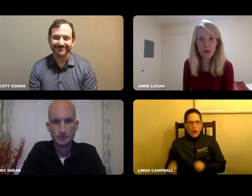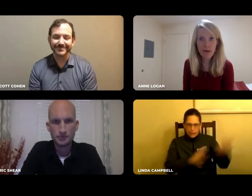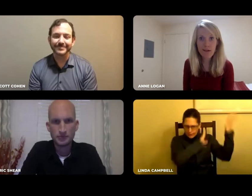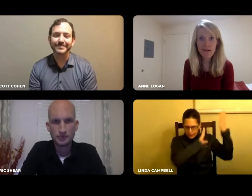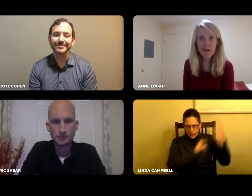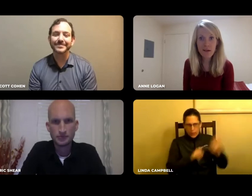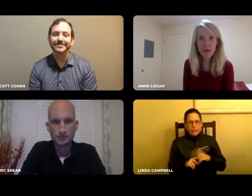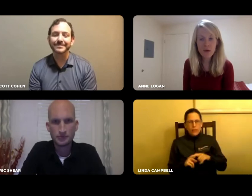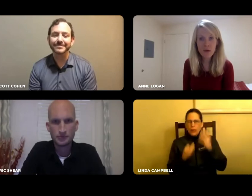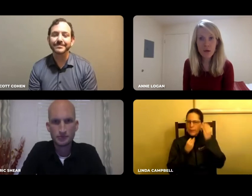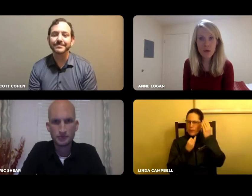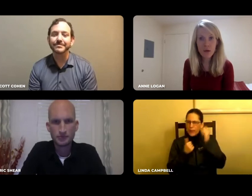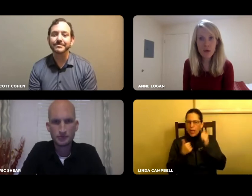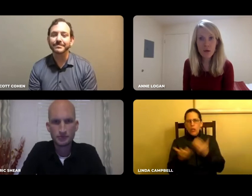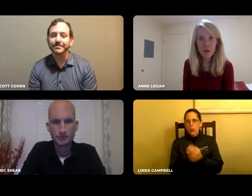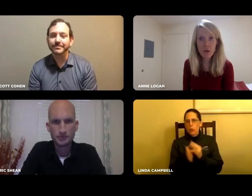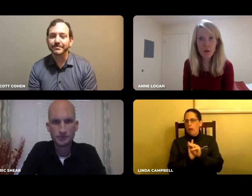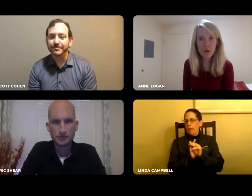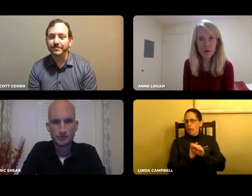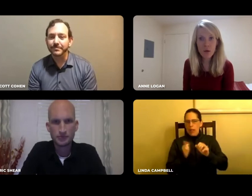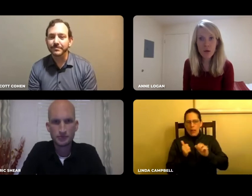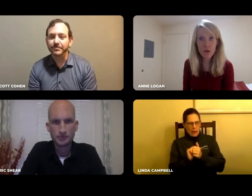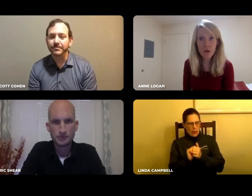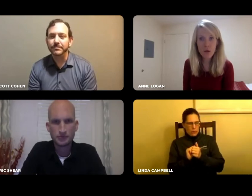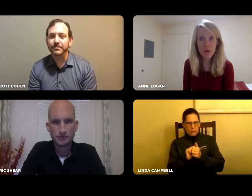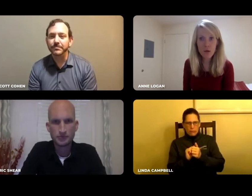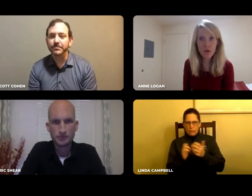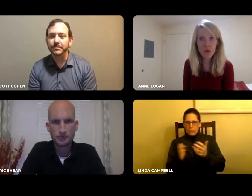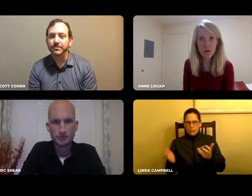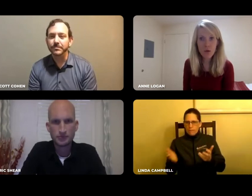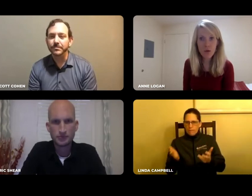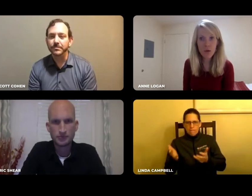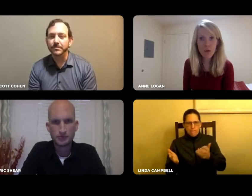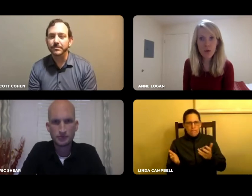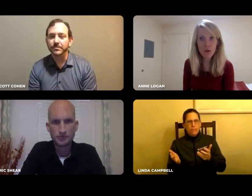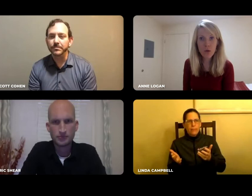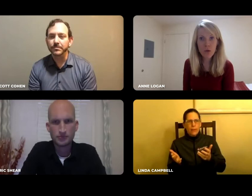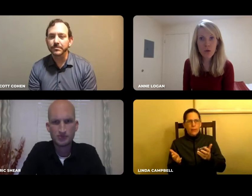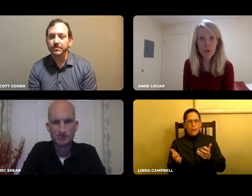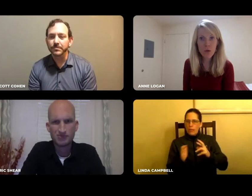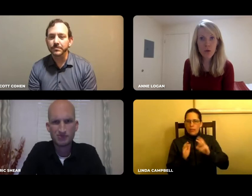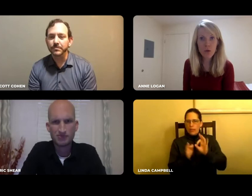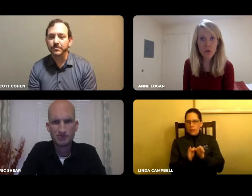and think of a new model for the interpreter.